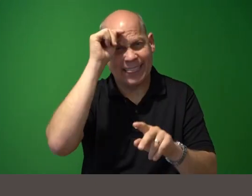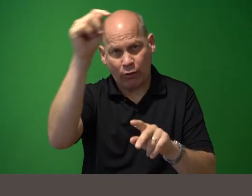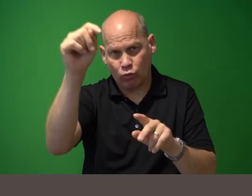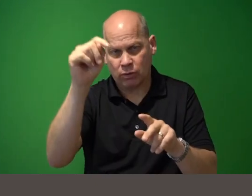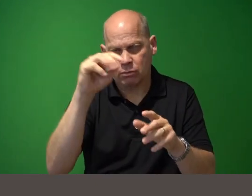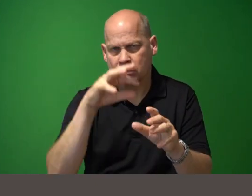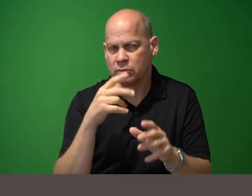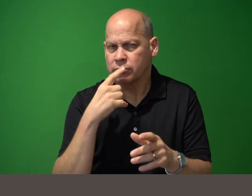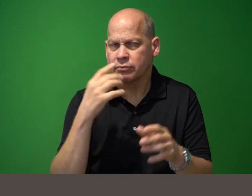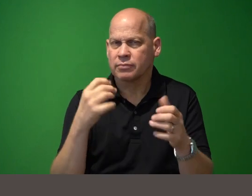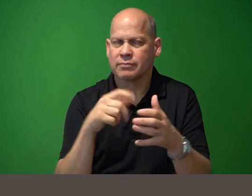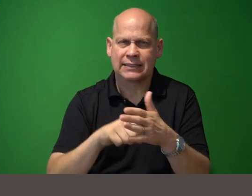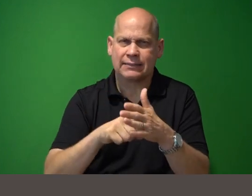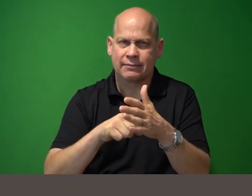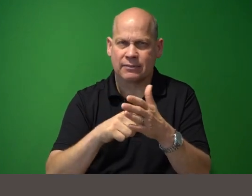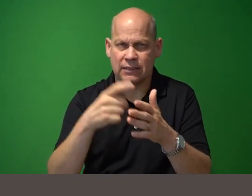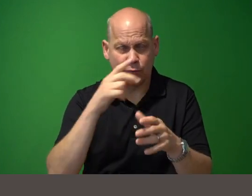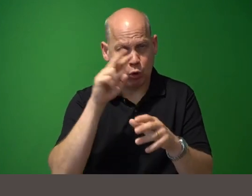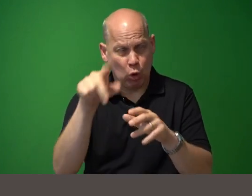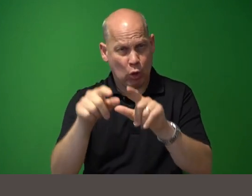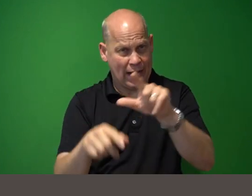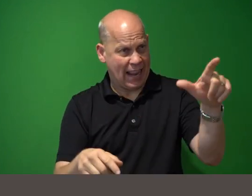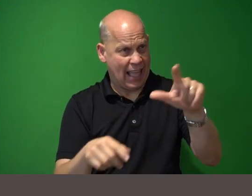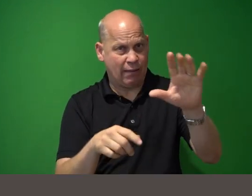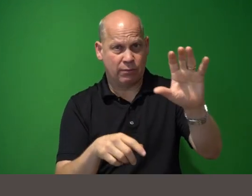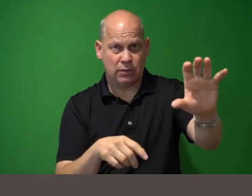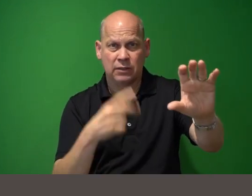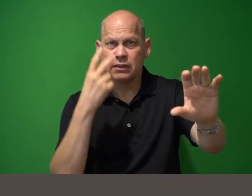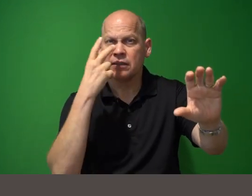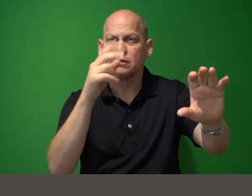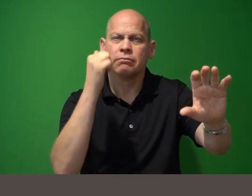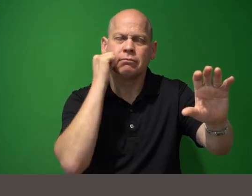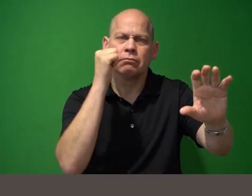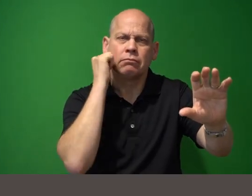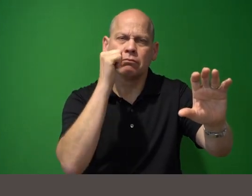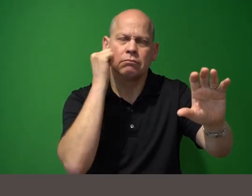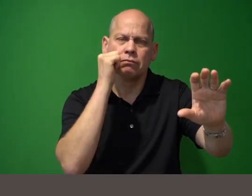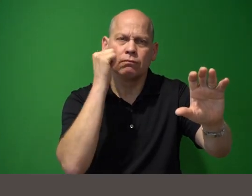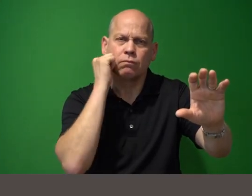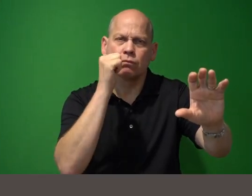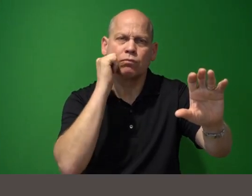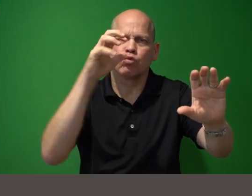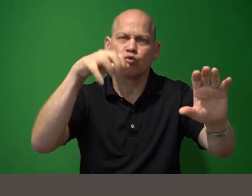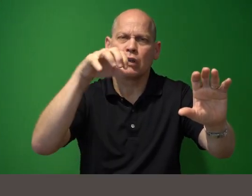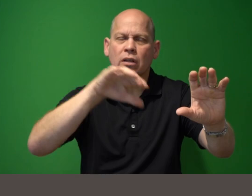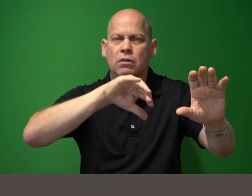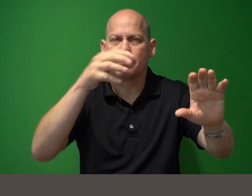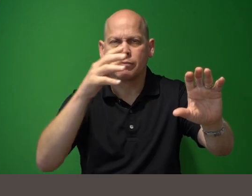So if we look on the graph on the left, we see the daily rainfall observations,